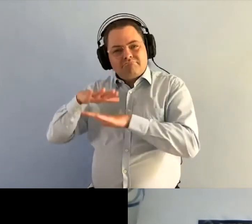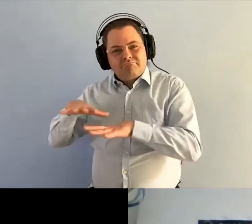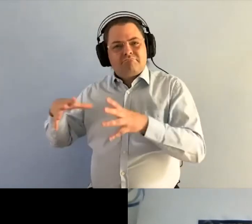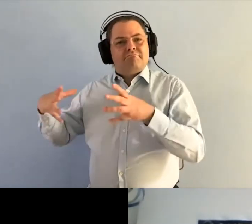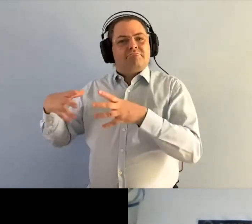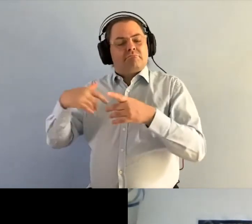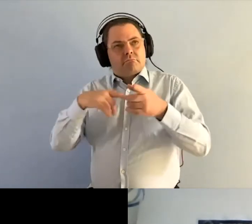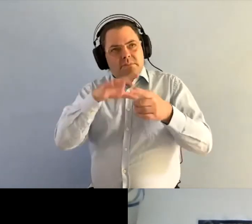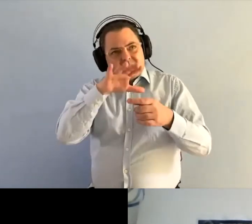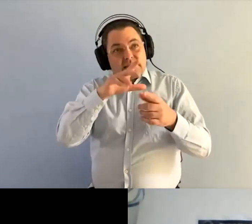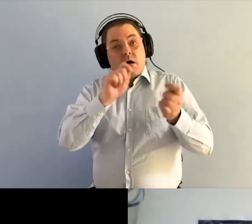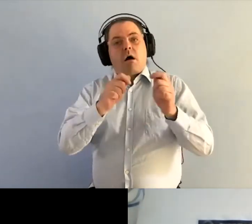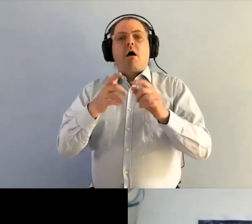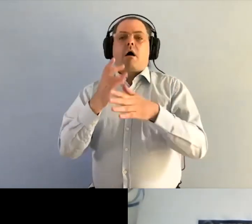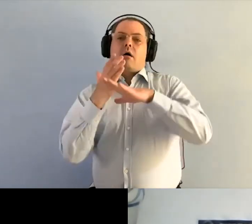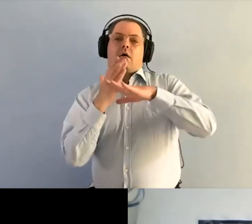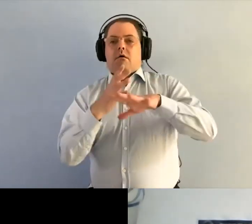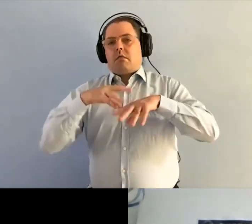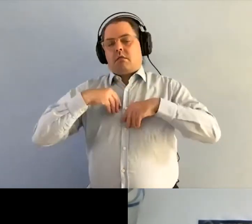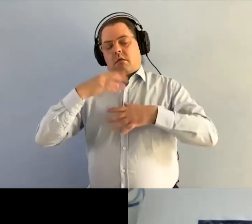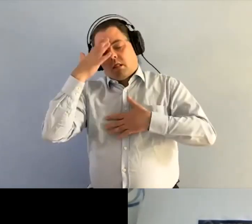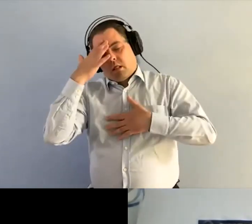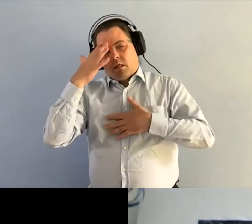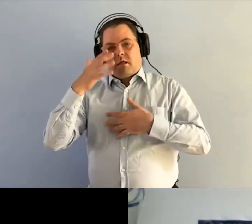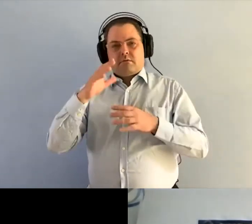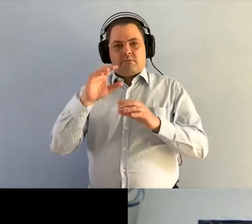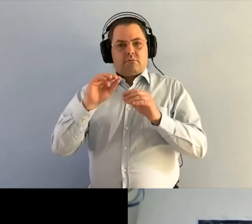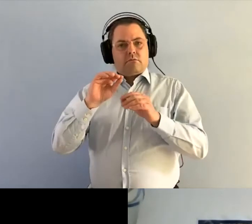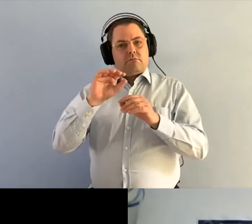family against COVID-19. People